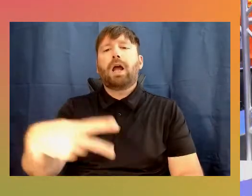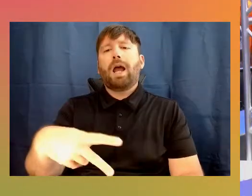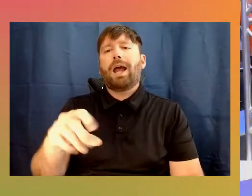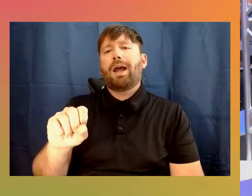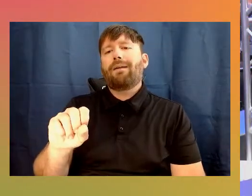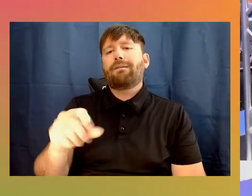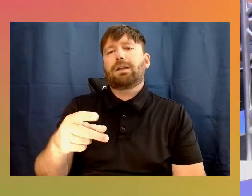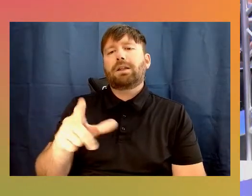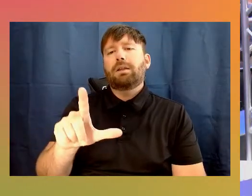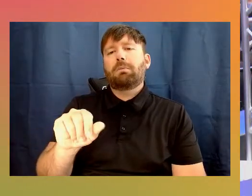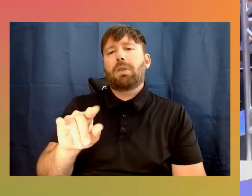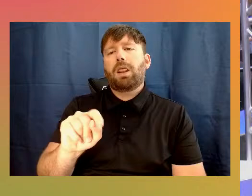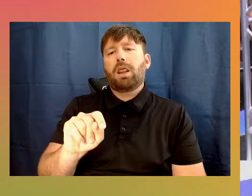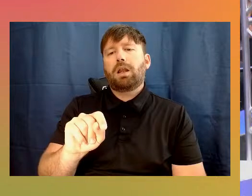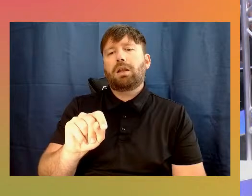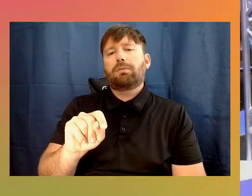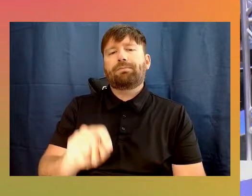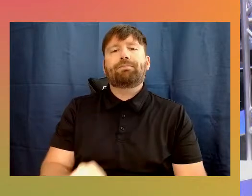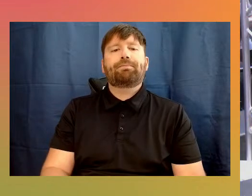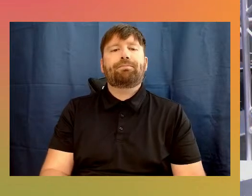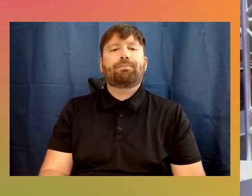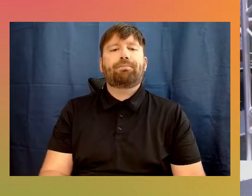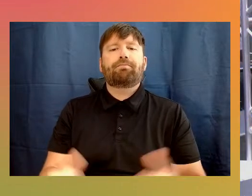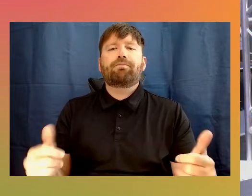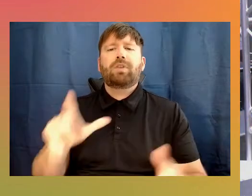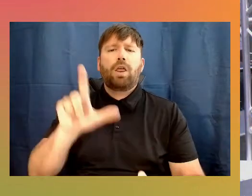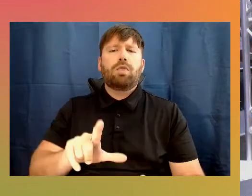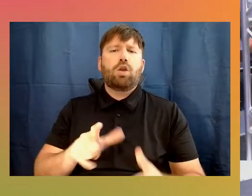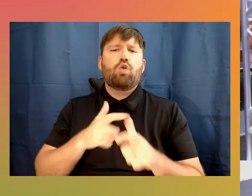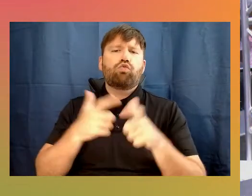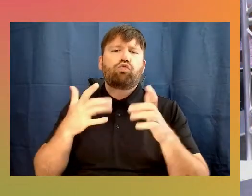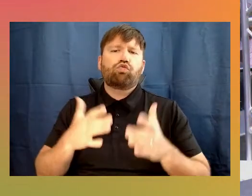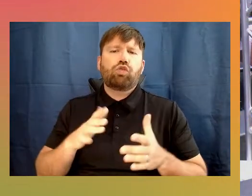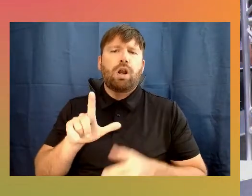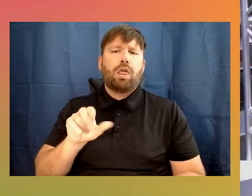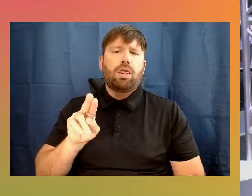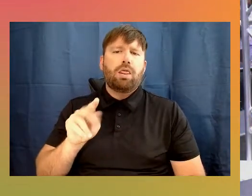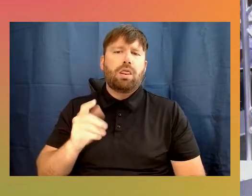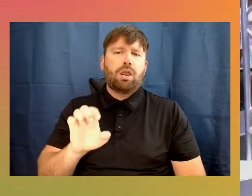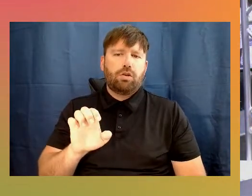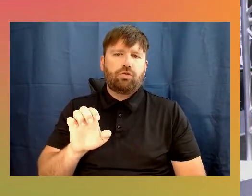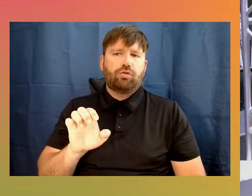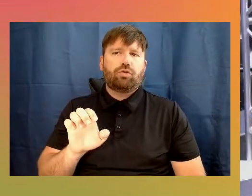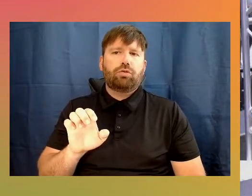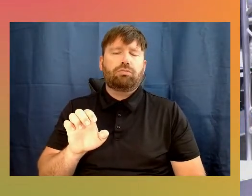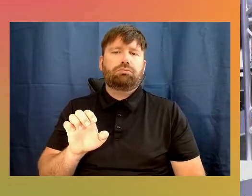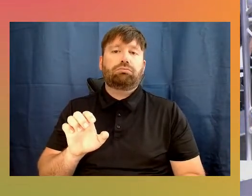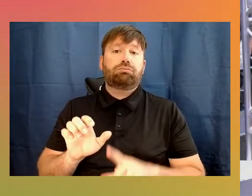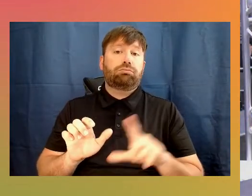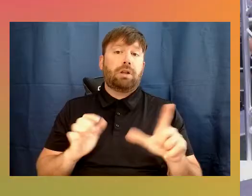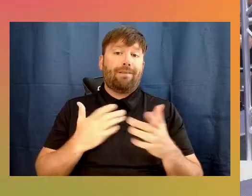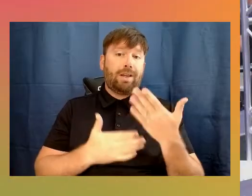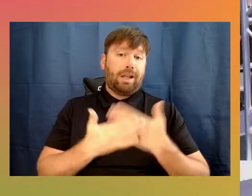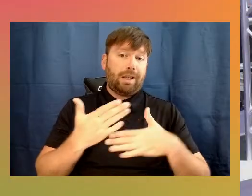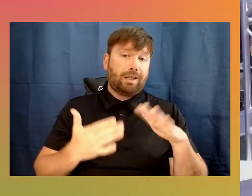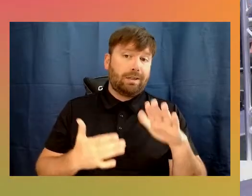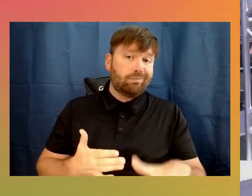SHIFT IT BACK TO HALF SPLITS.